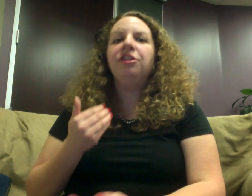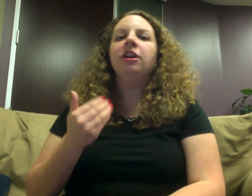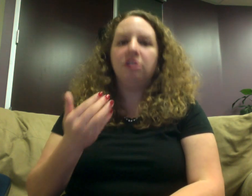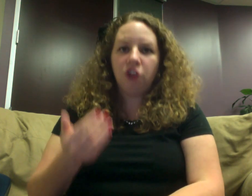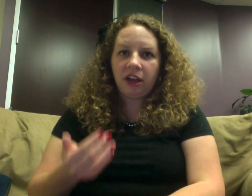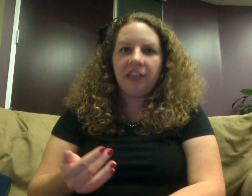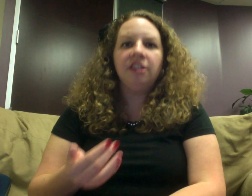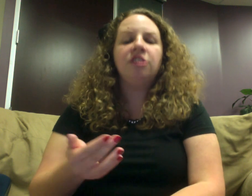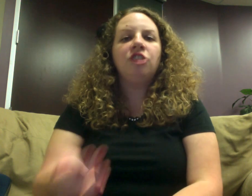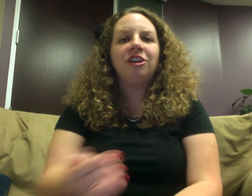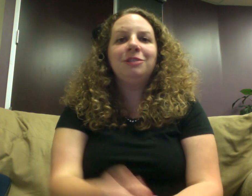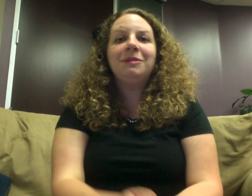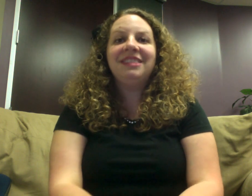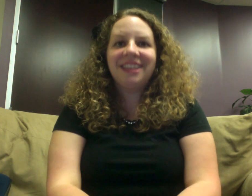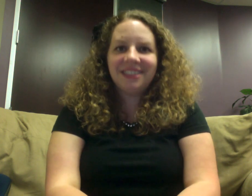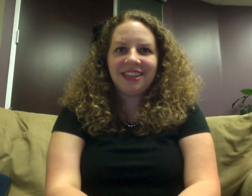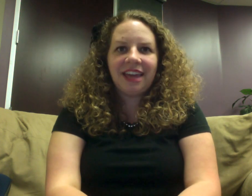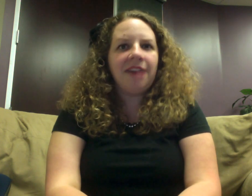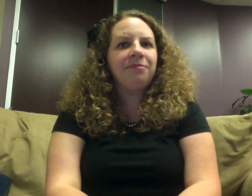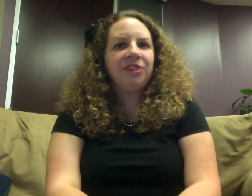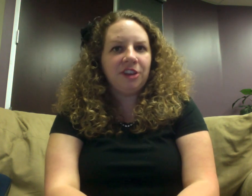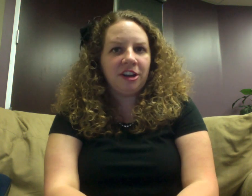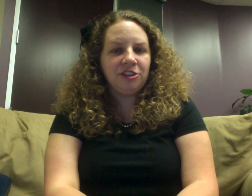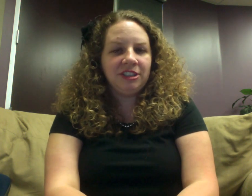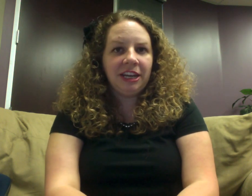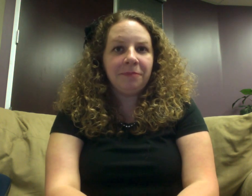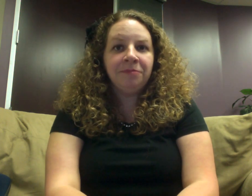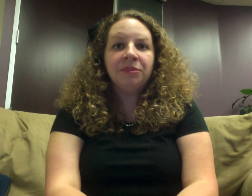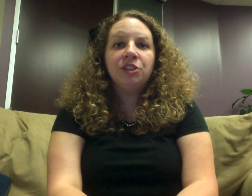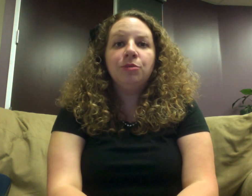they're nodding in acknowledgement, things like that, that they're understanding. So